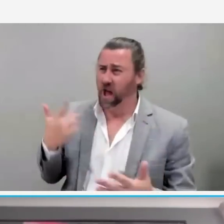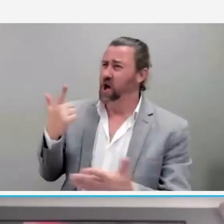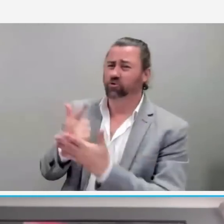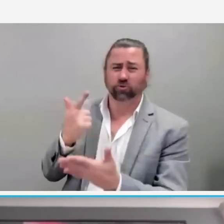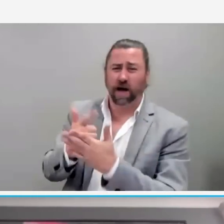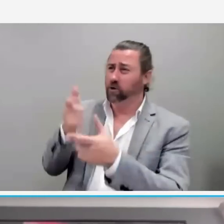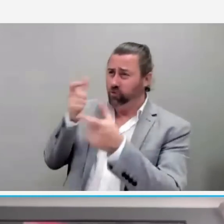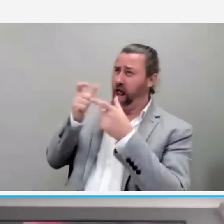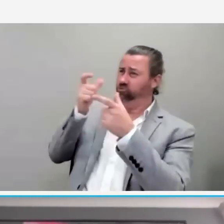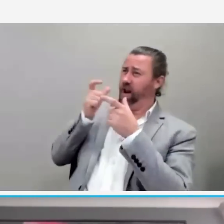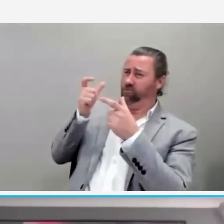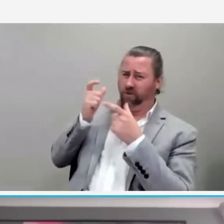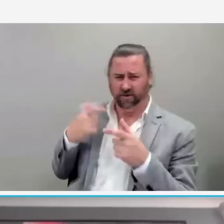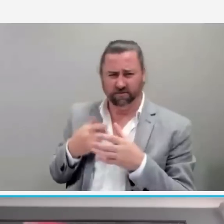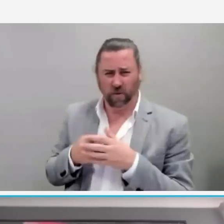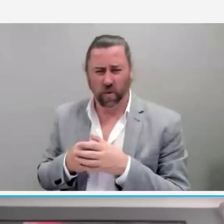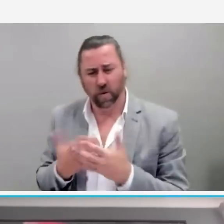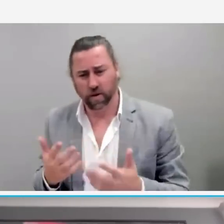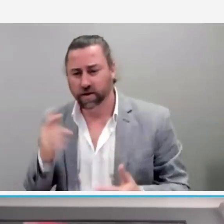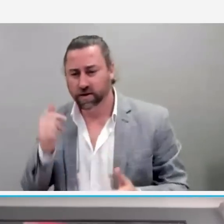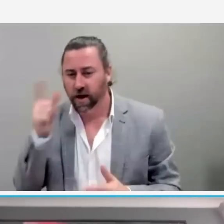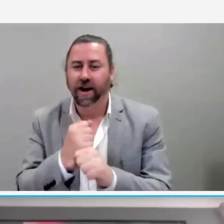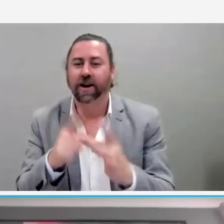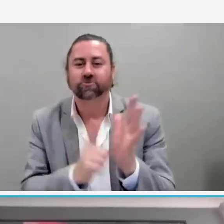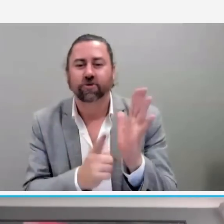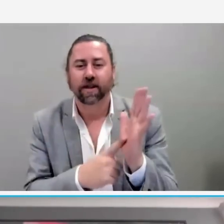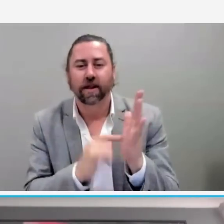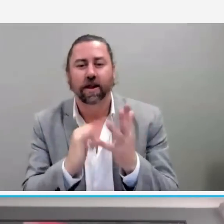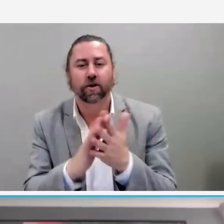And so as you've just heard from my colleague Gill Shaw as part of the new aged care system Government's